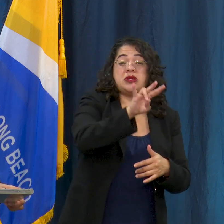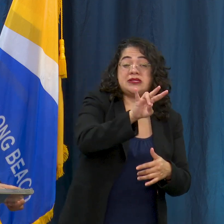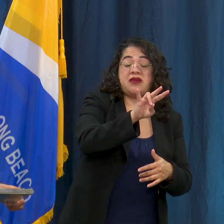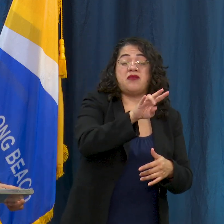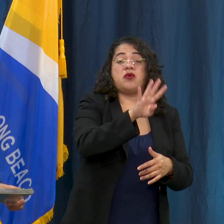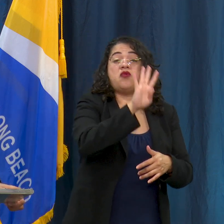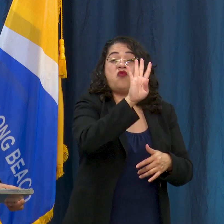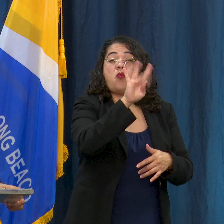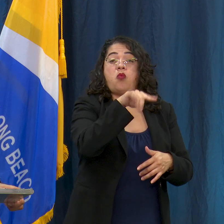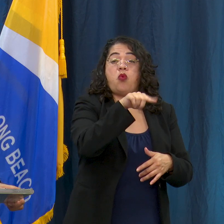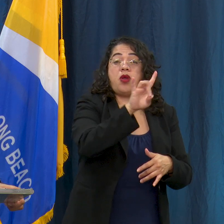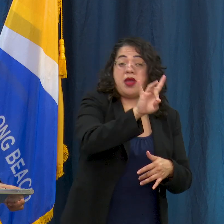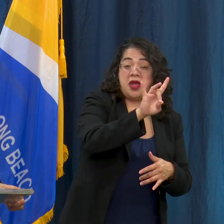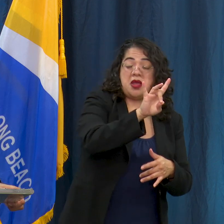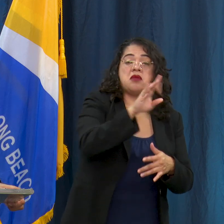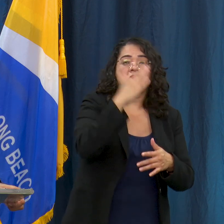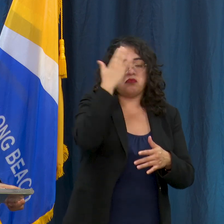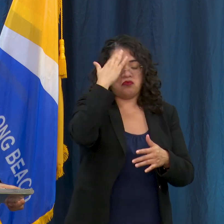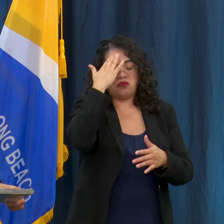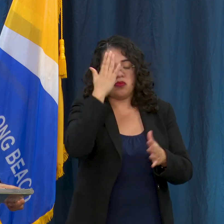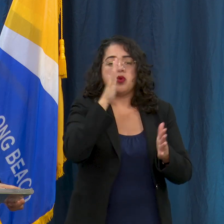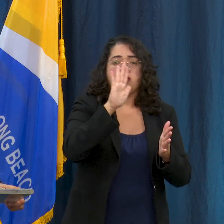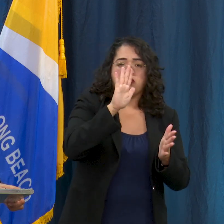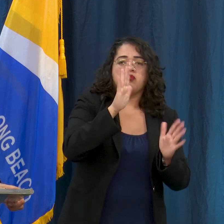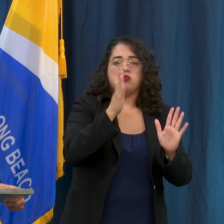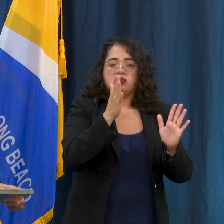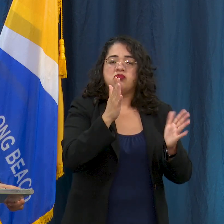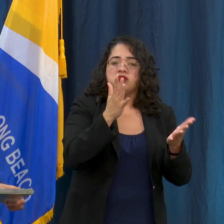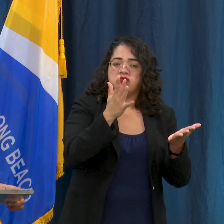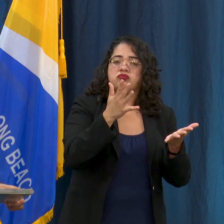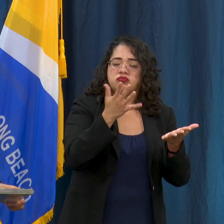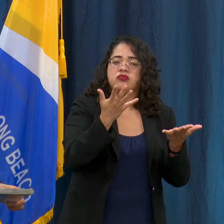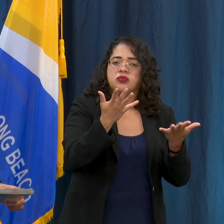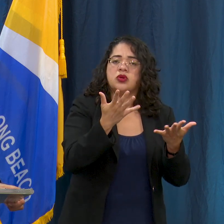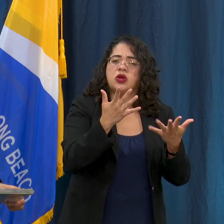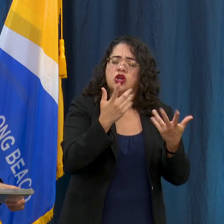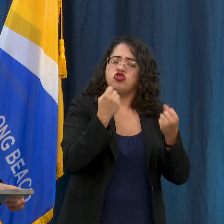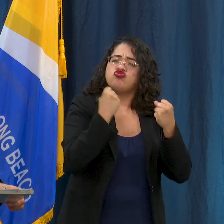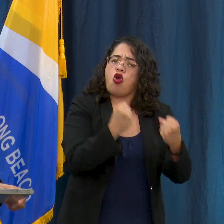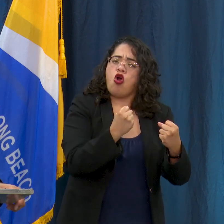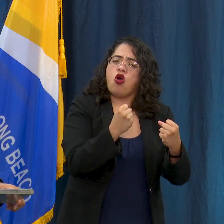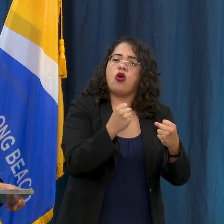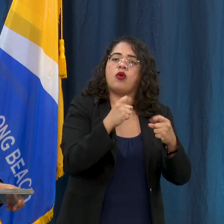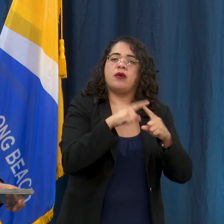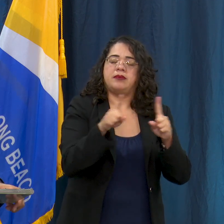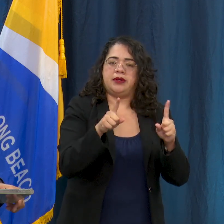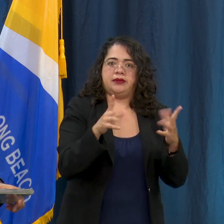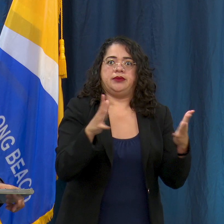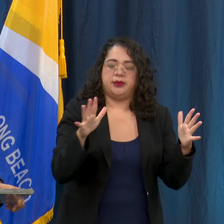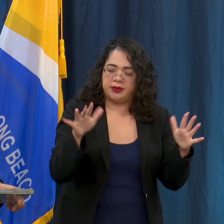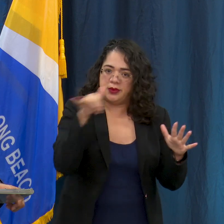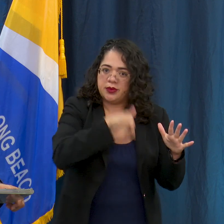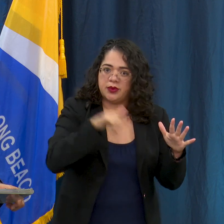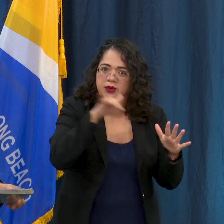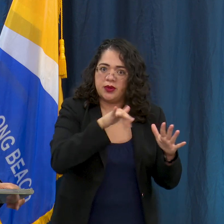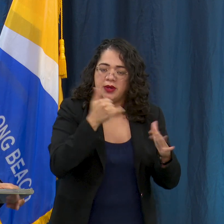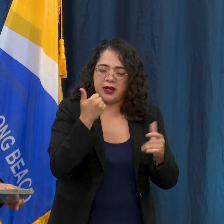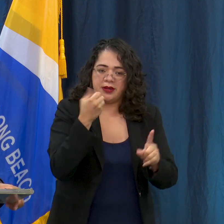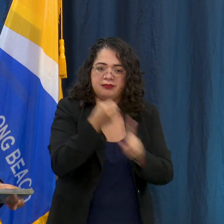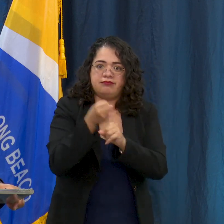depending on the month and so things were of course as a community were strong and we expect to bounce back hopefully in a way that will be strong